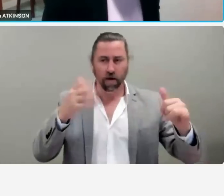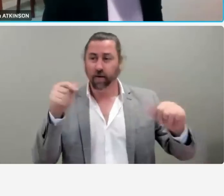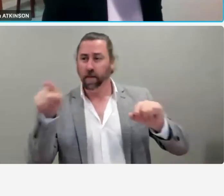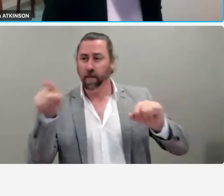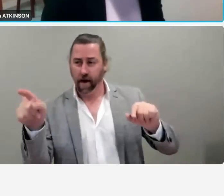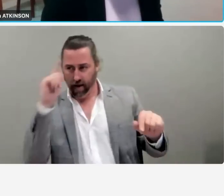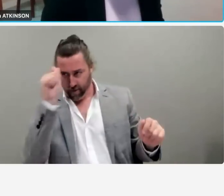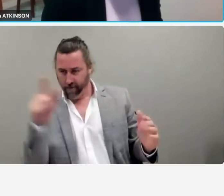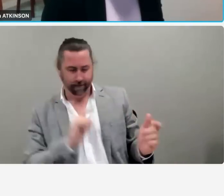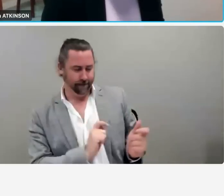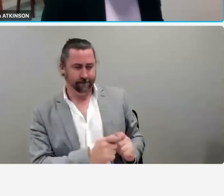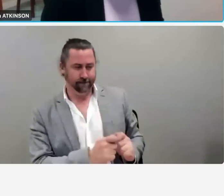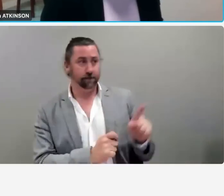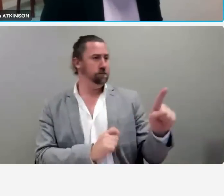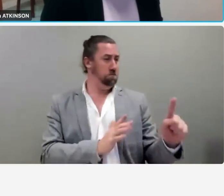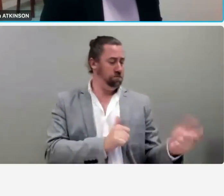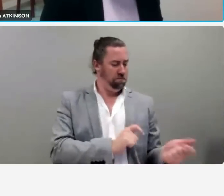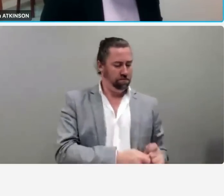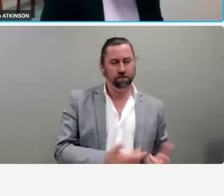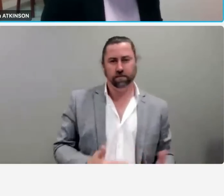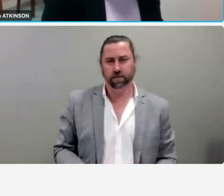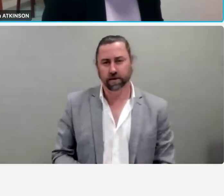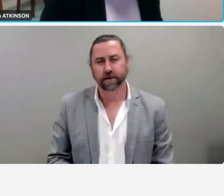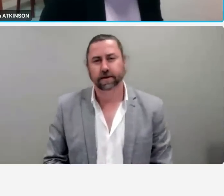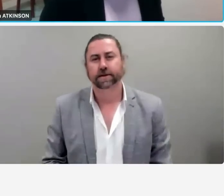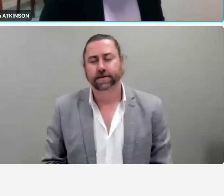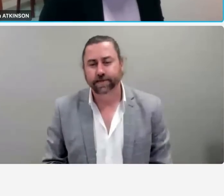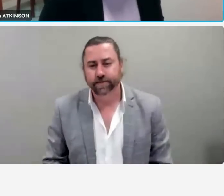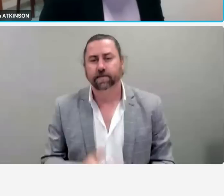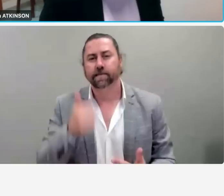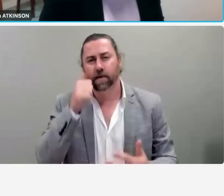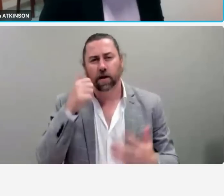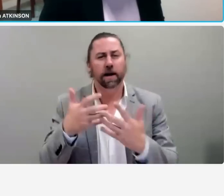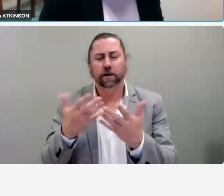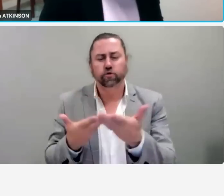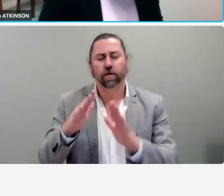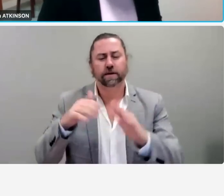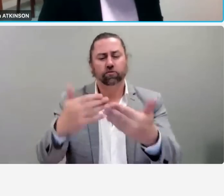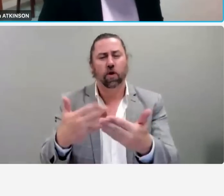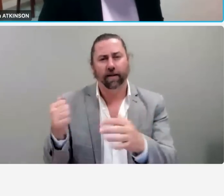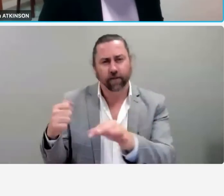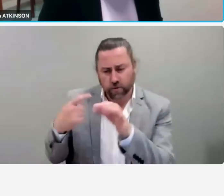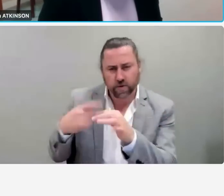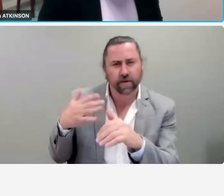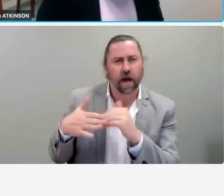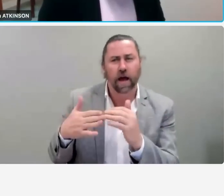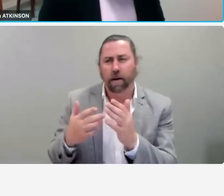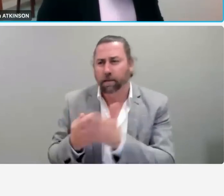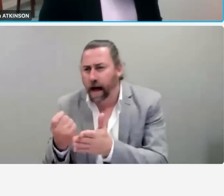On the provider side we know that there are some really specific questions providers have around how payments might be made and how that would interact